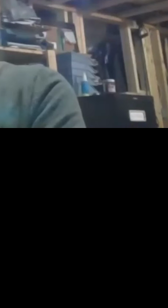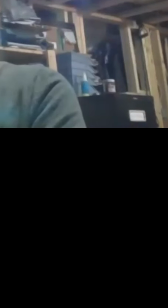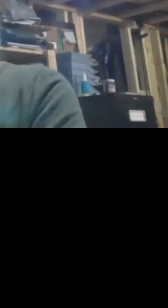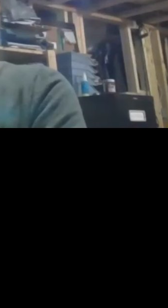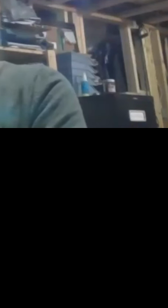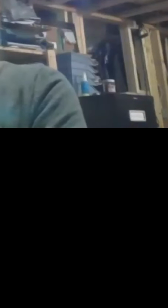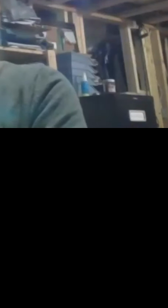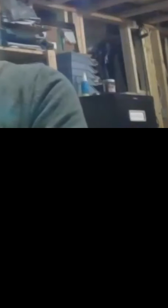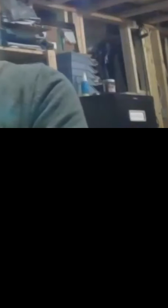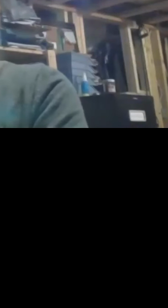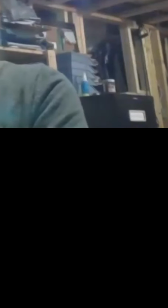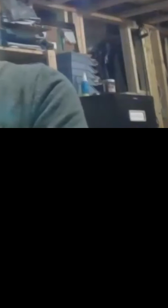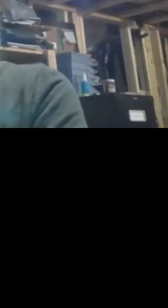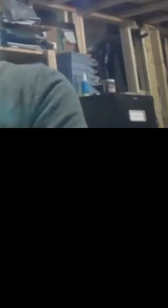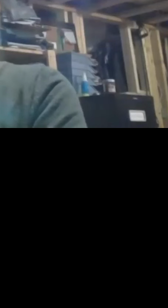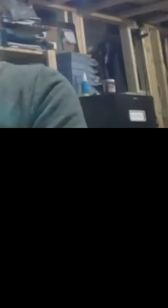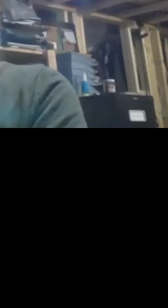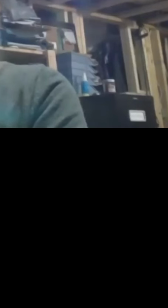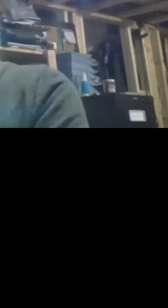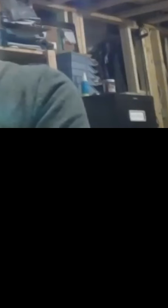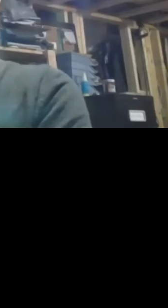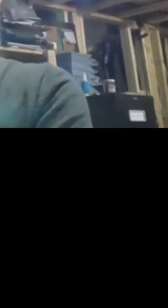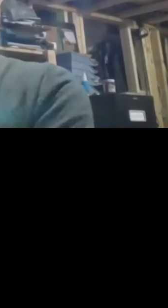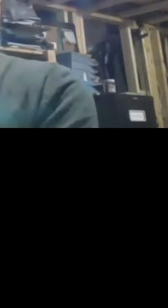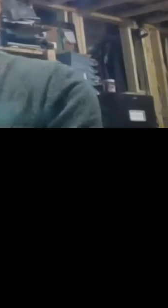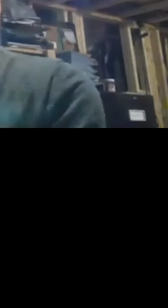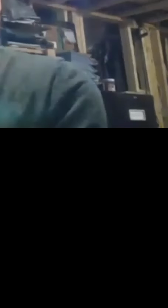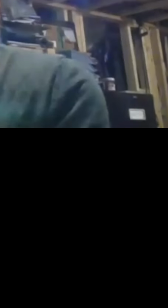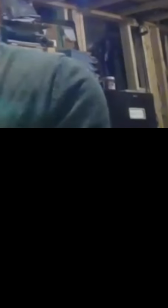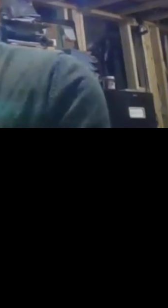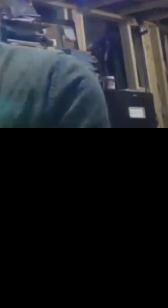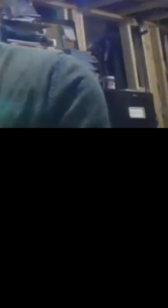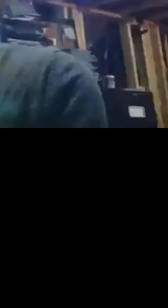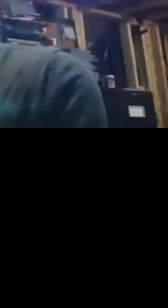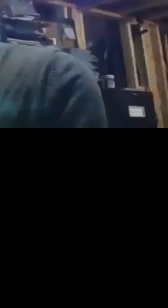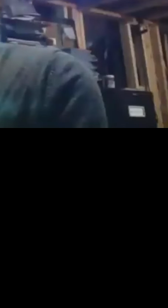. There's a question about receiving the vaccine in one location